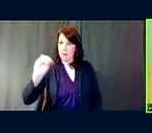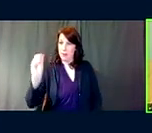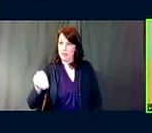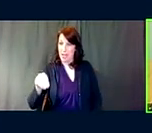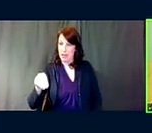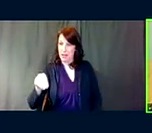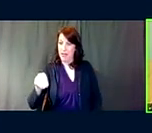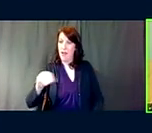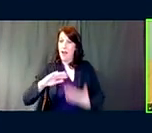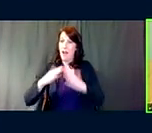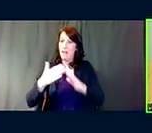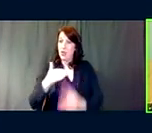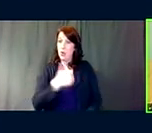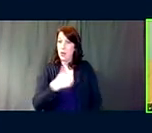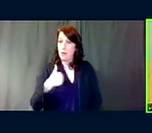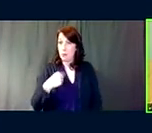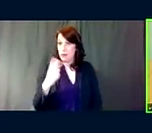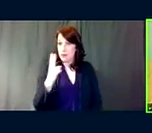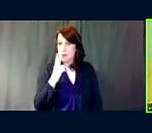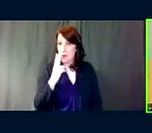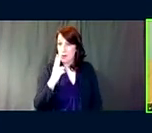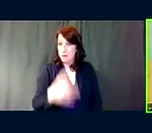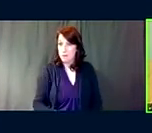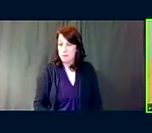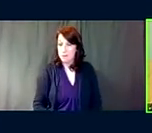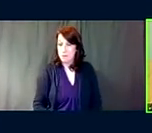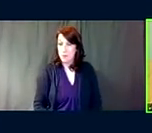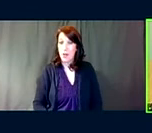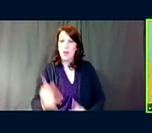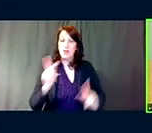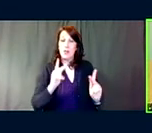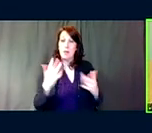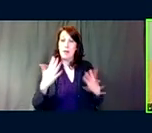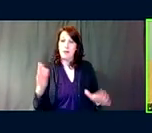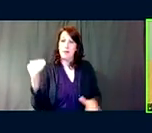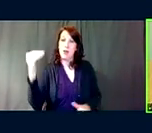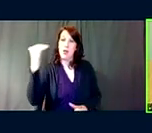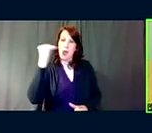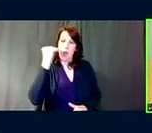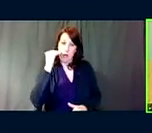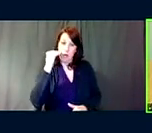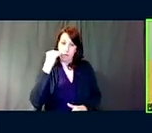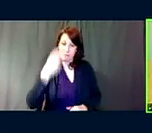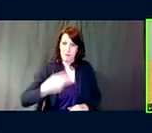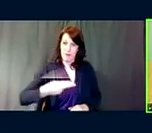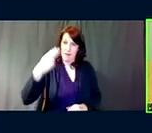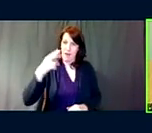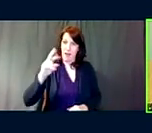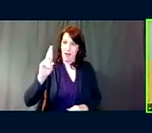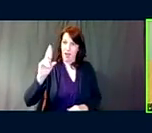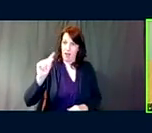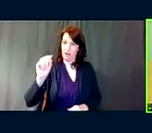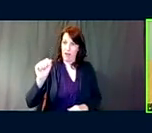THAT ABOUT 31 TO 39% OF OUR COMMUNITY MEMBERS SMOKE. SO PEOPLE KNOW THAT THESE ARE